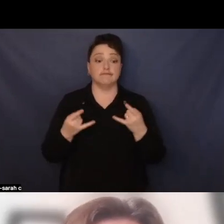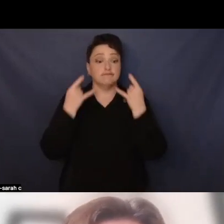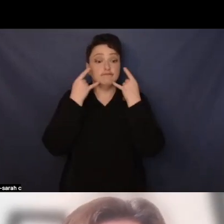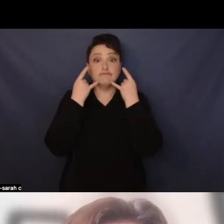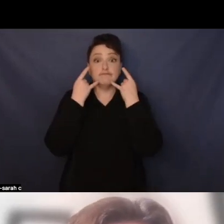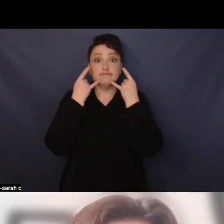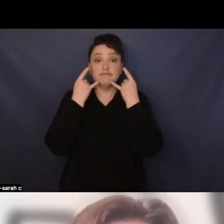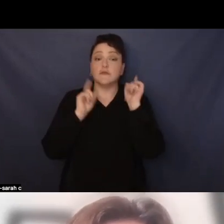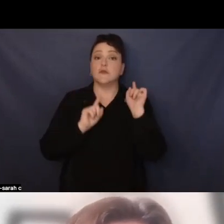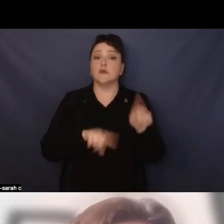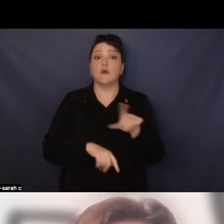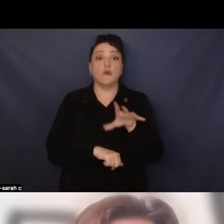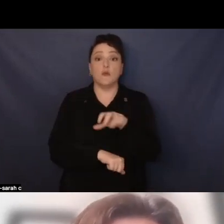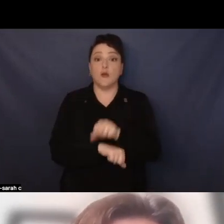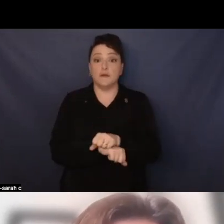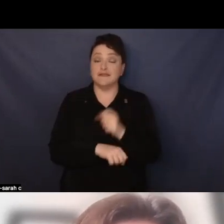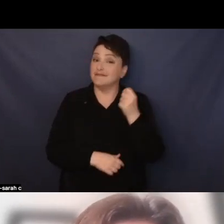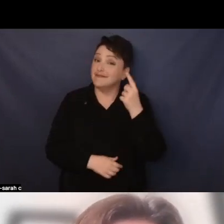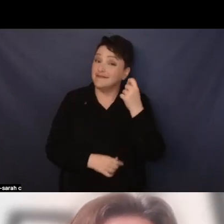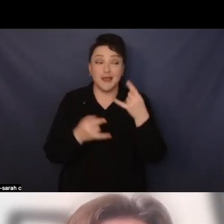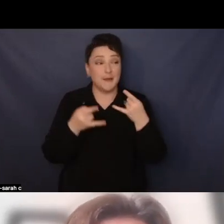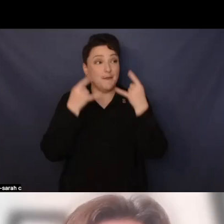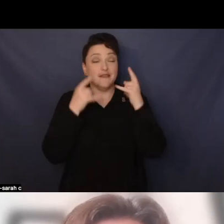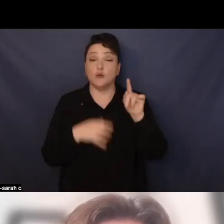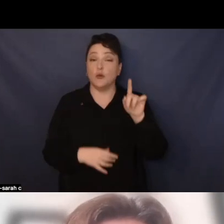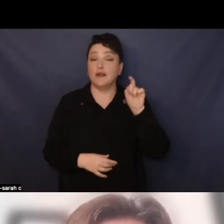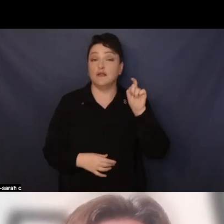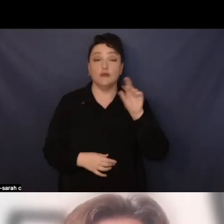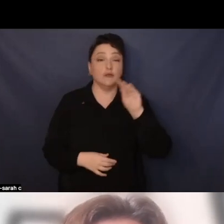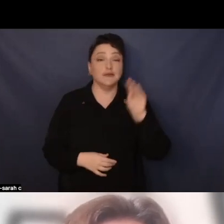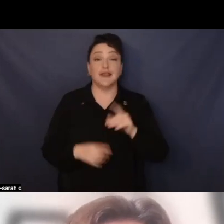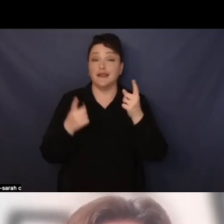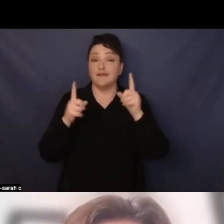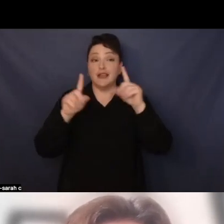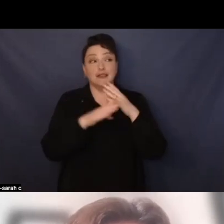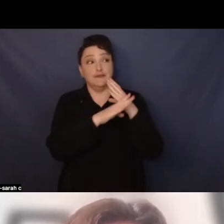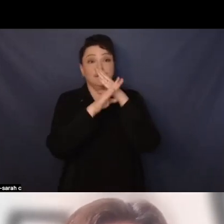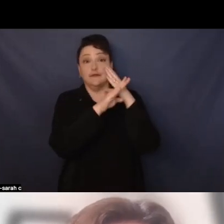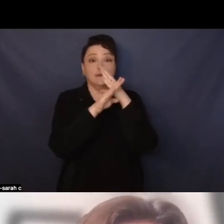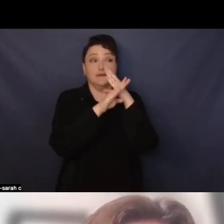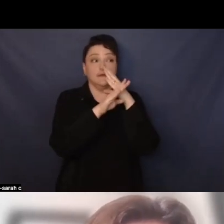But no mask is 100% effective in preventing transmission of COVID-19 or other dangerous